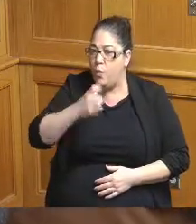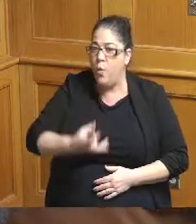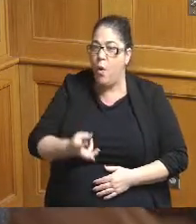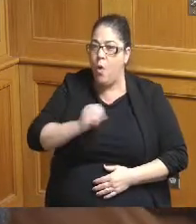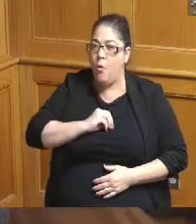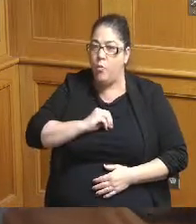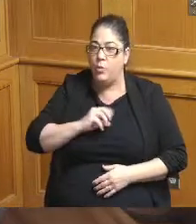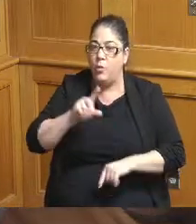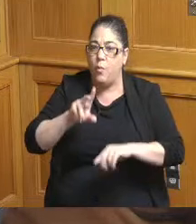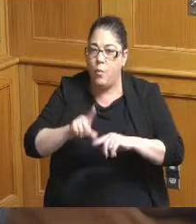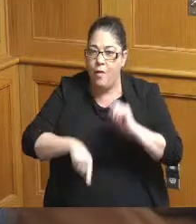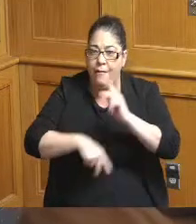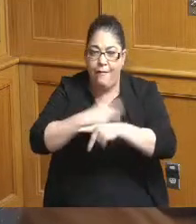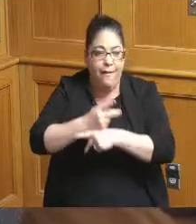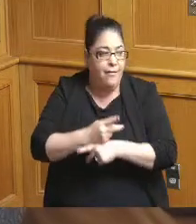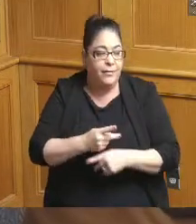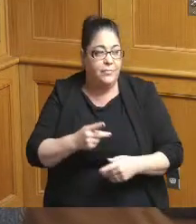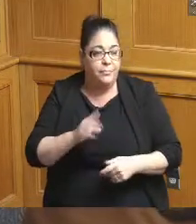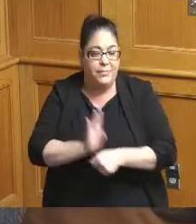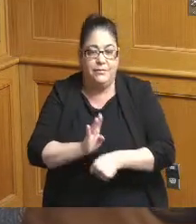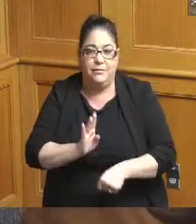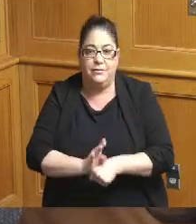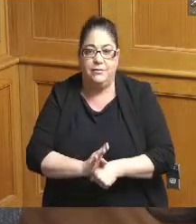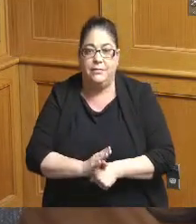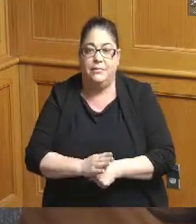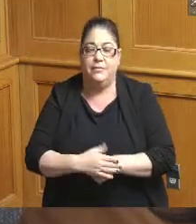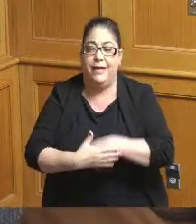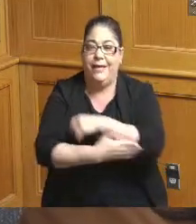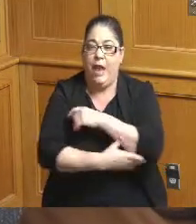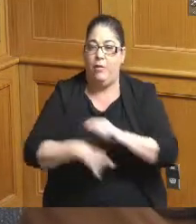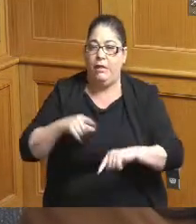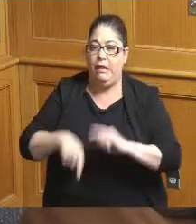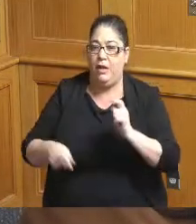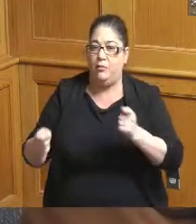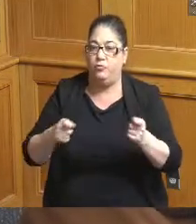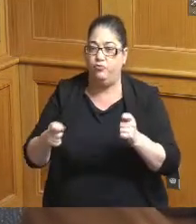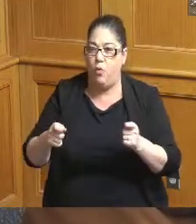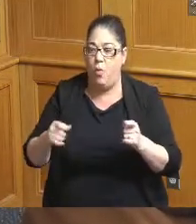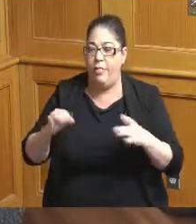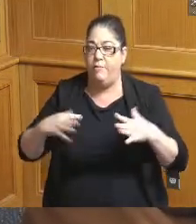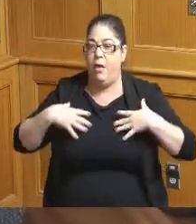into a joint meeting and it's something that the county has no control over or we go into a meeting